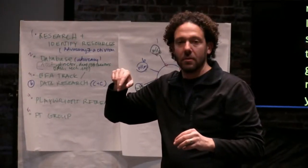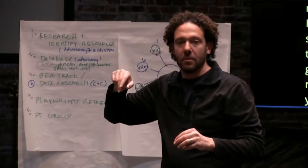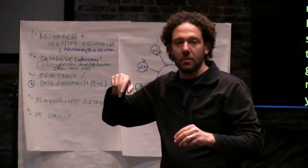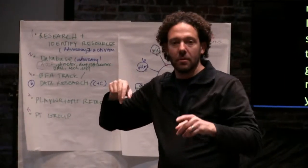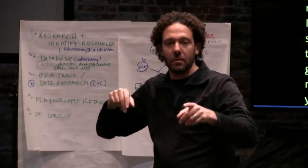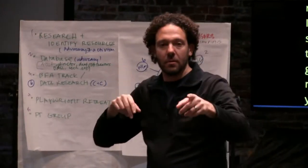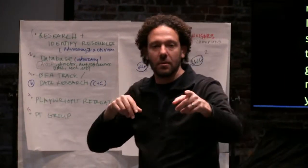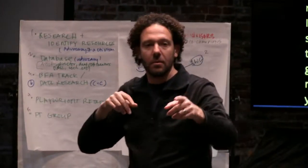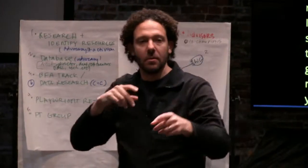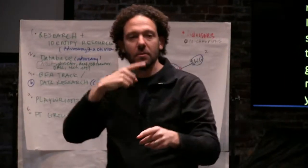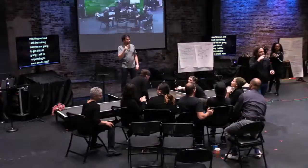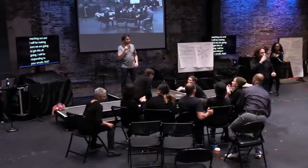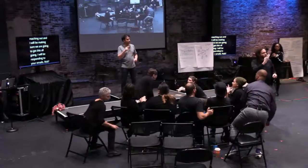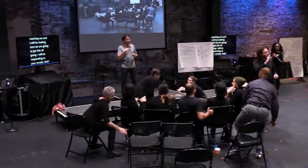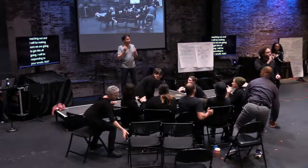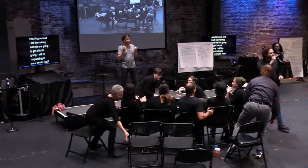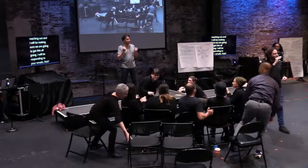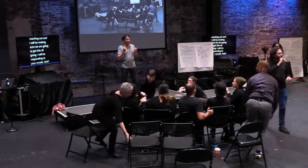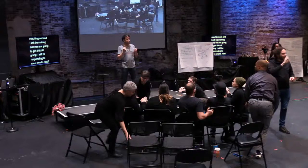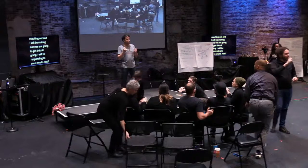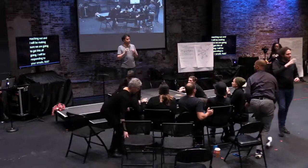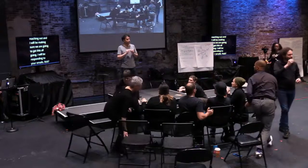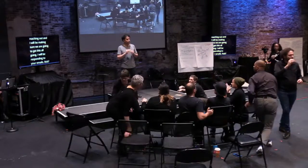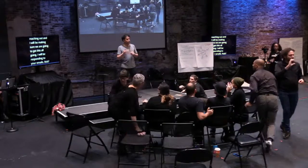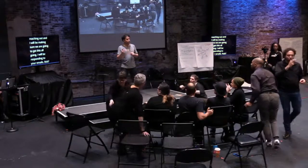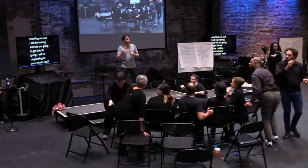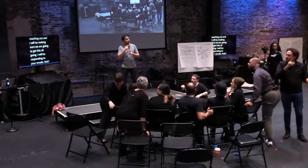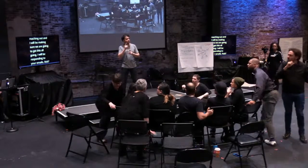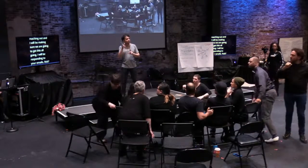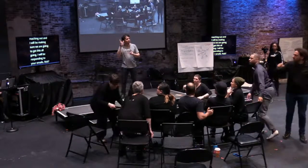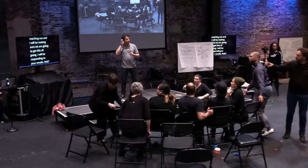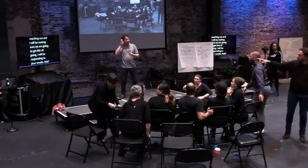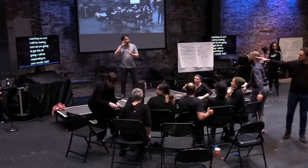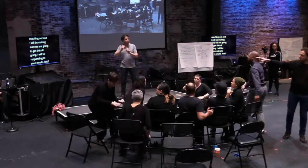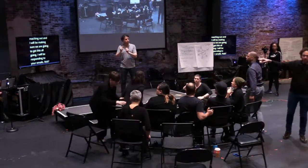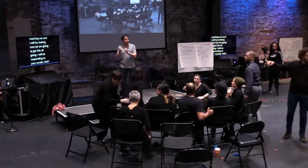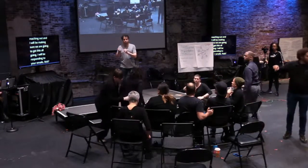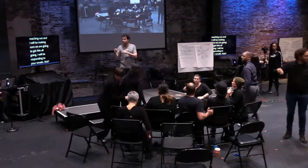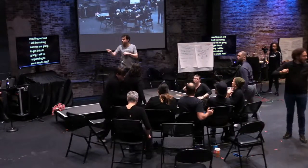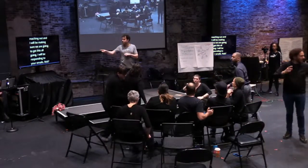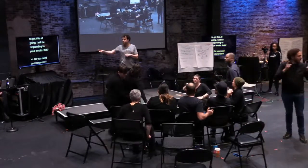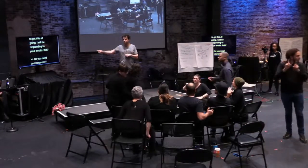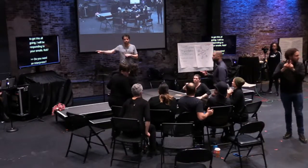Do you need an interpreter? Jamie and Charles.